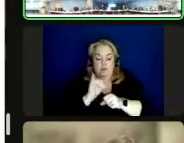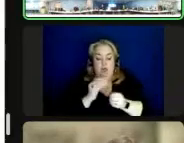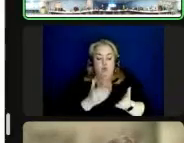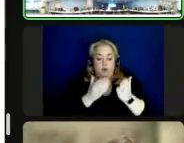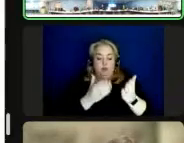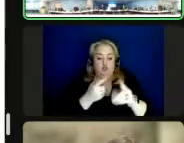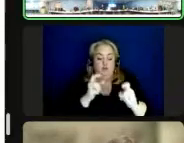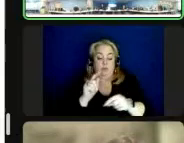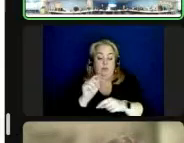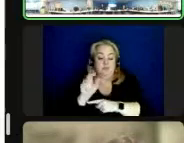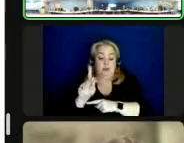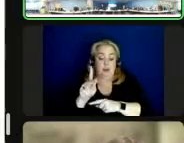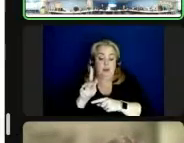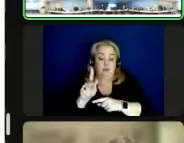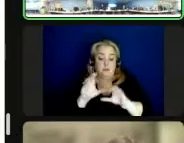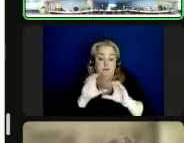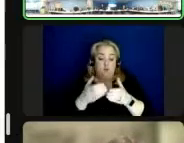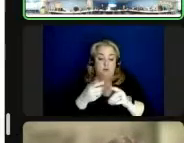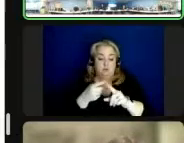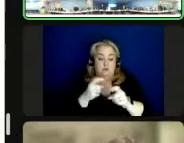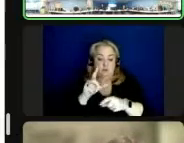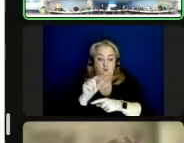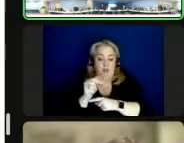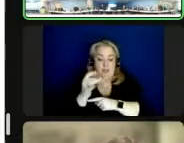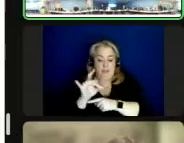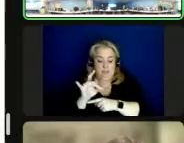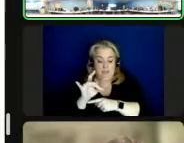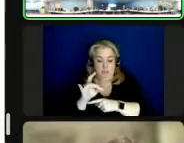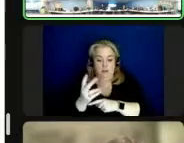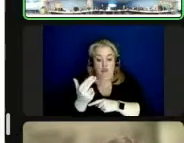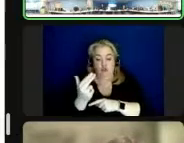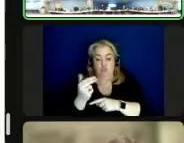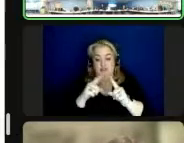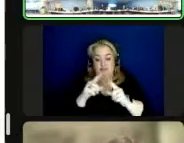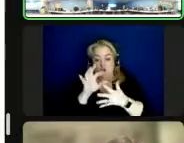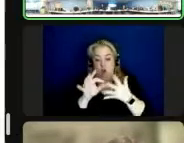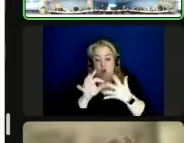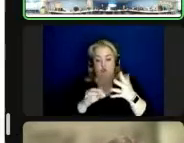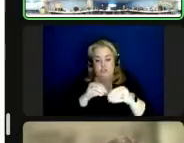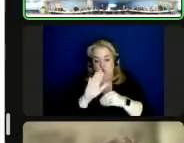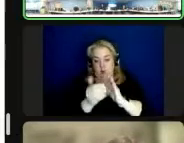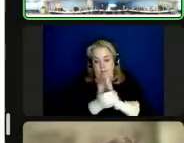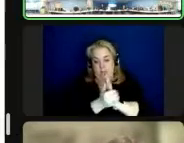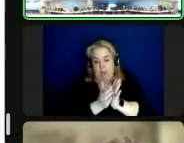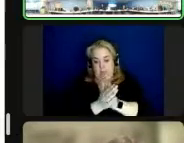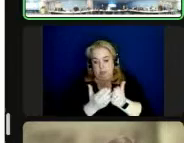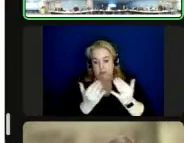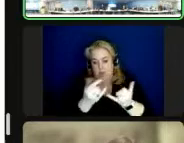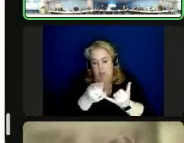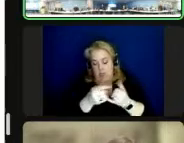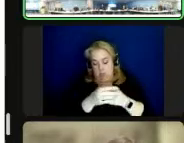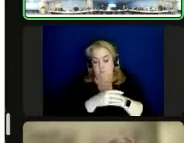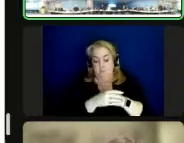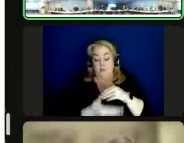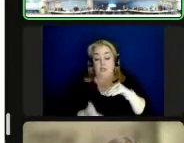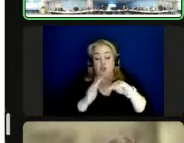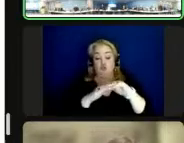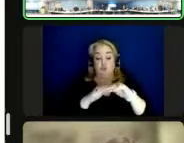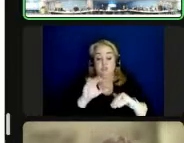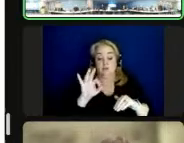SO WHAT WE DID AT THE FINANCE COMMITTEE IS WE KIND OF